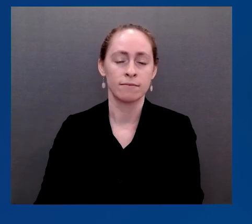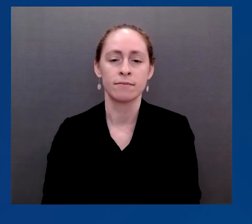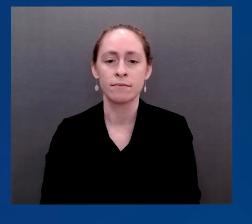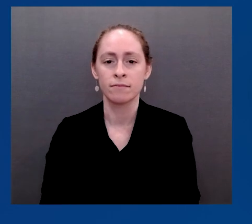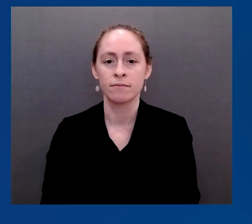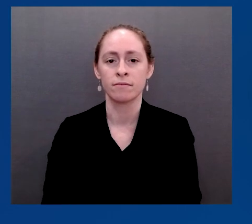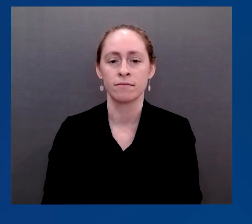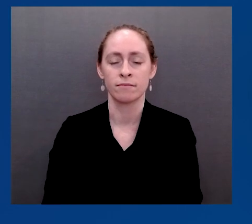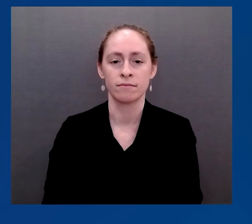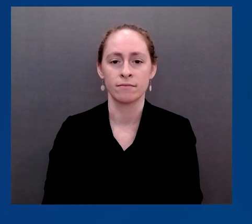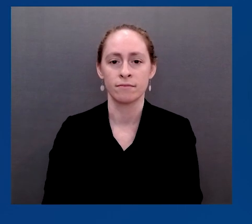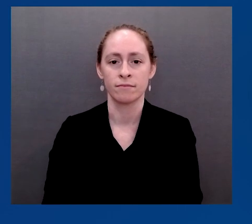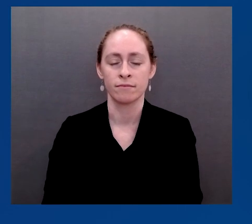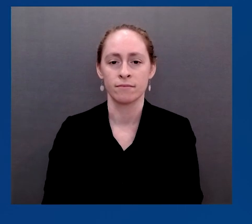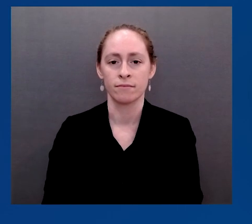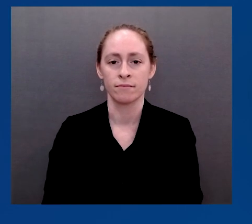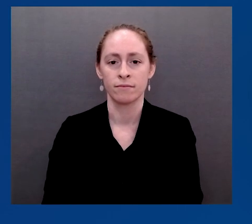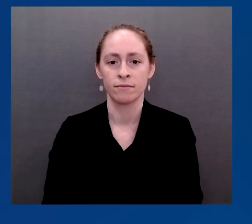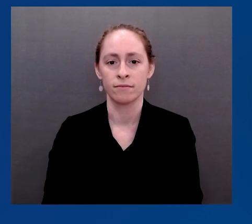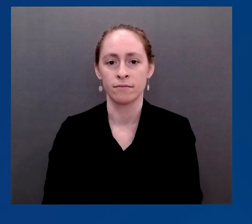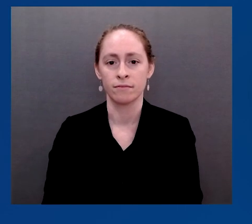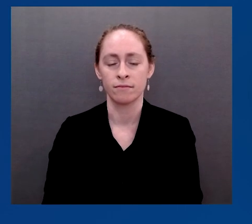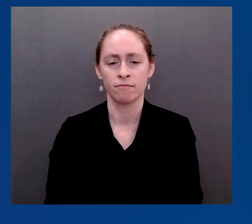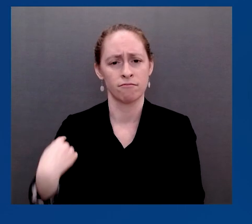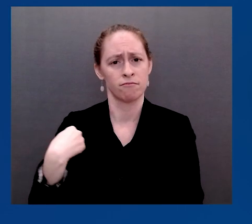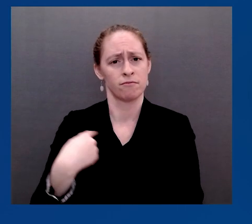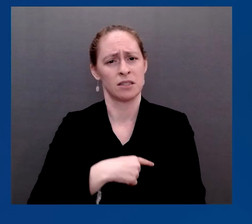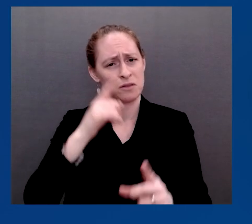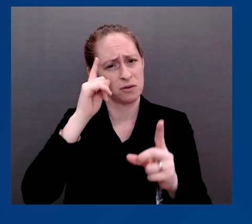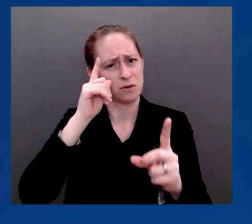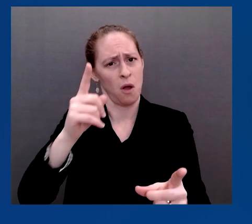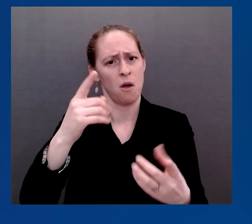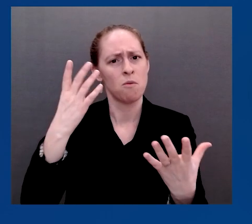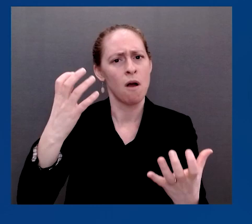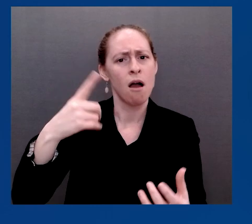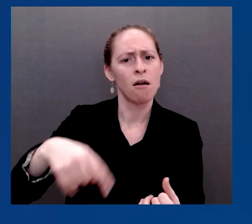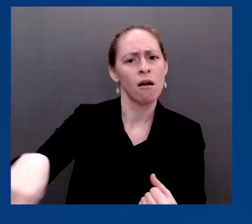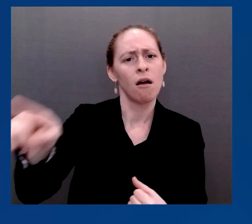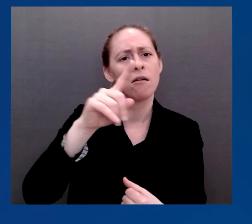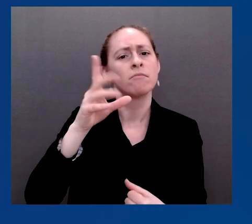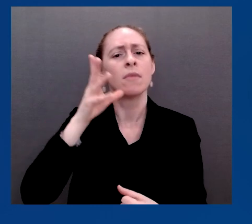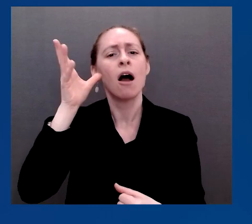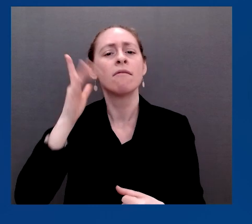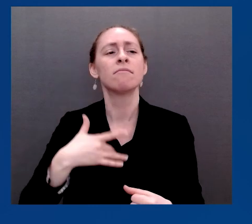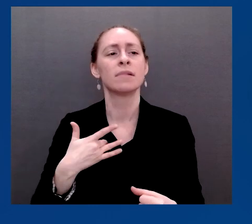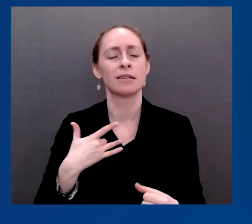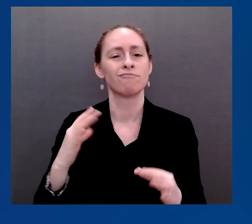We can start packing and shipping the vaccine once FDA makes its decision.